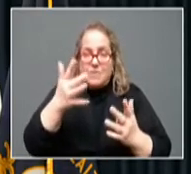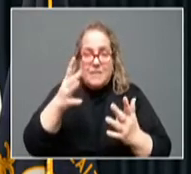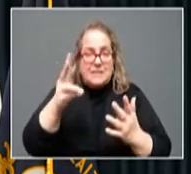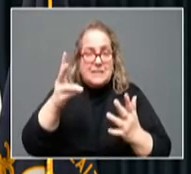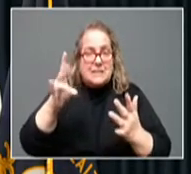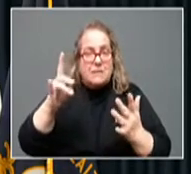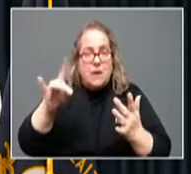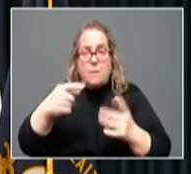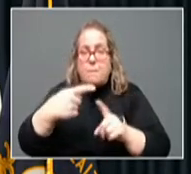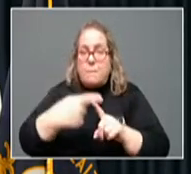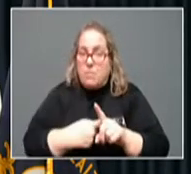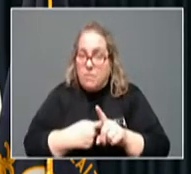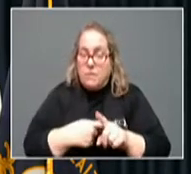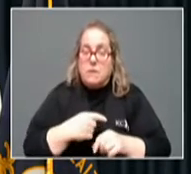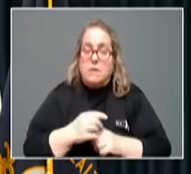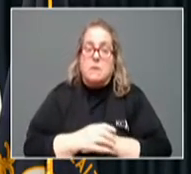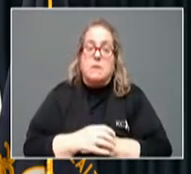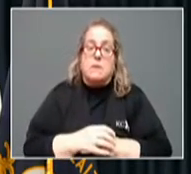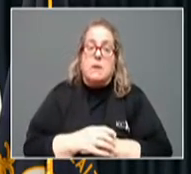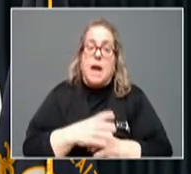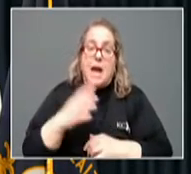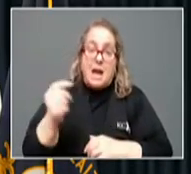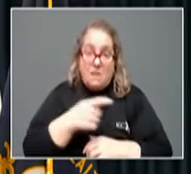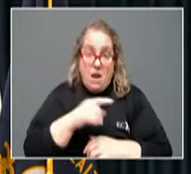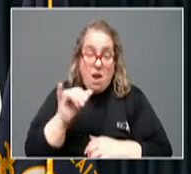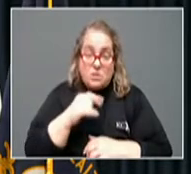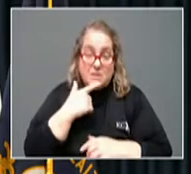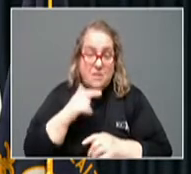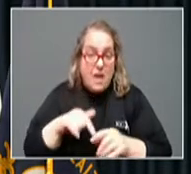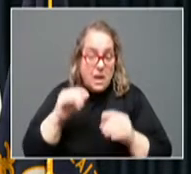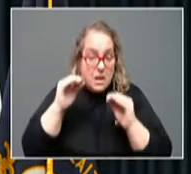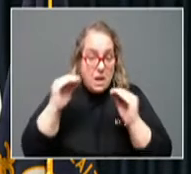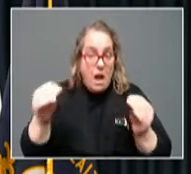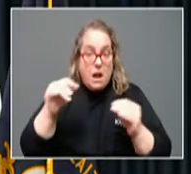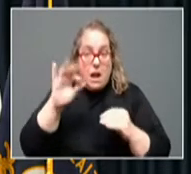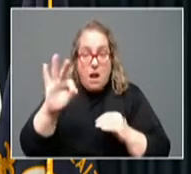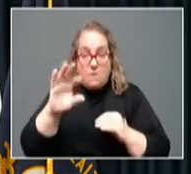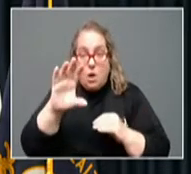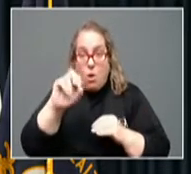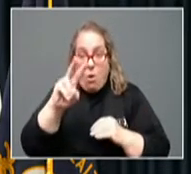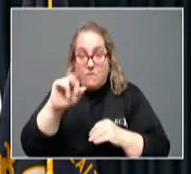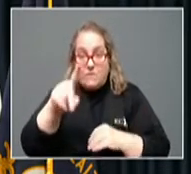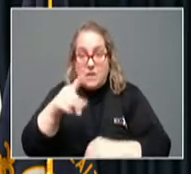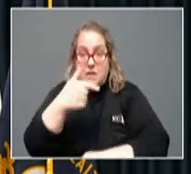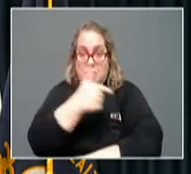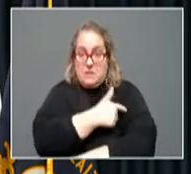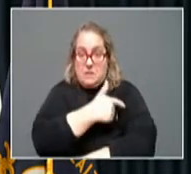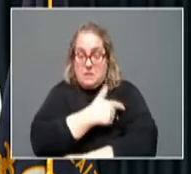note That none of the COVID-19 vaccines available in the United States cause